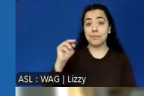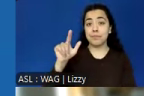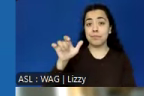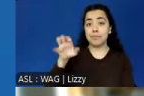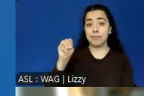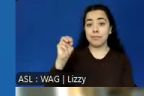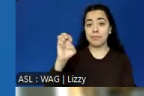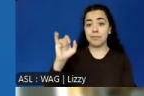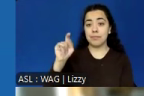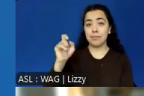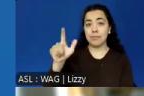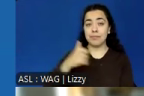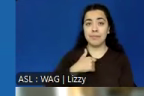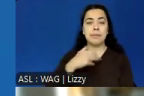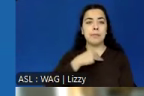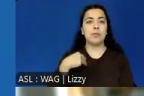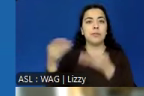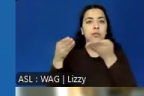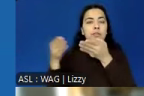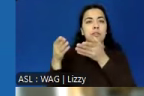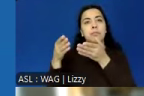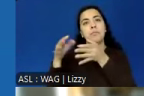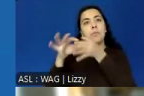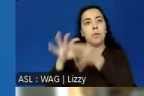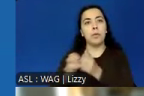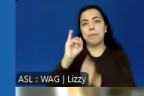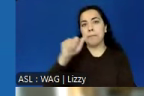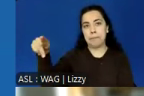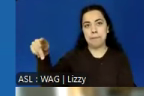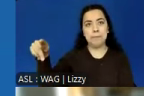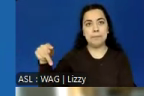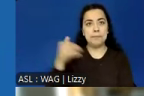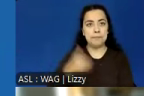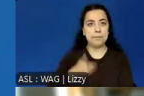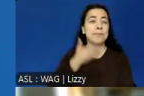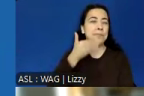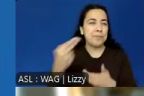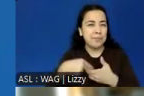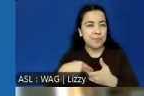and I'm a Membership Services Coordinator with IAAP. Thank you for joining us for the next